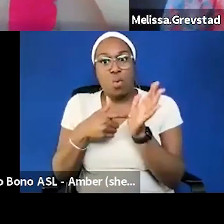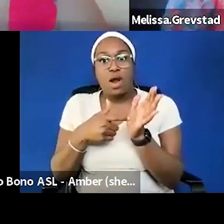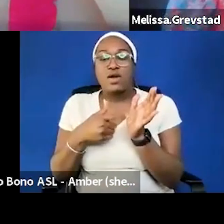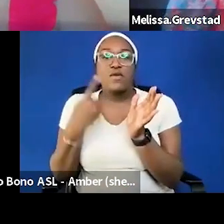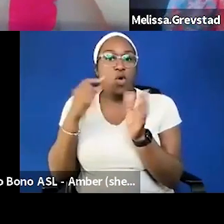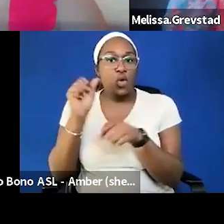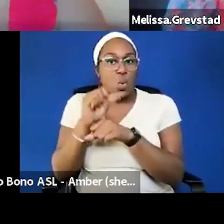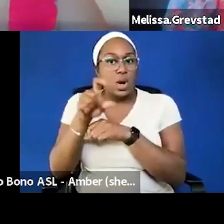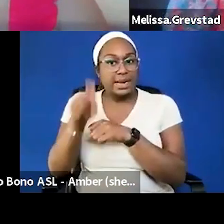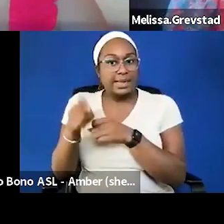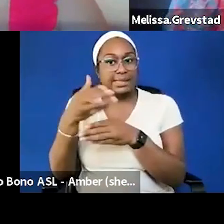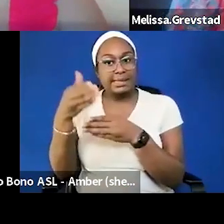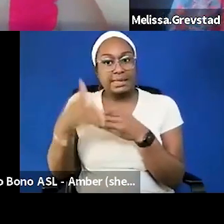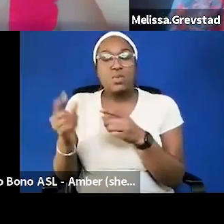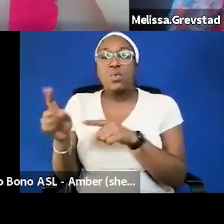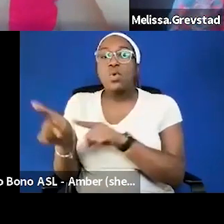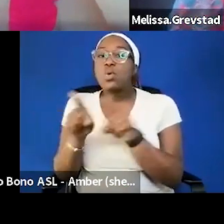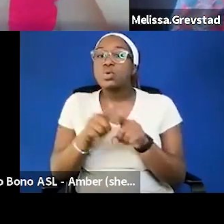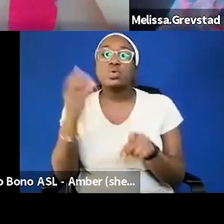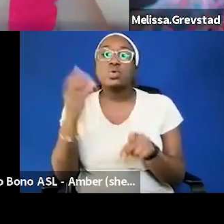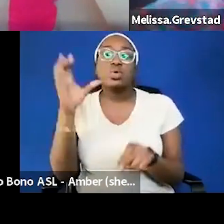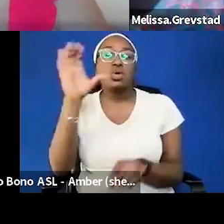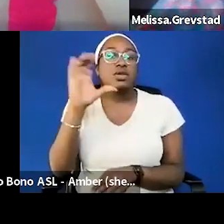And we're always looking to create a culture where everybody can thrive.